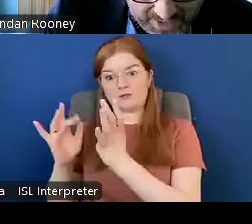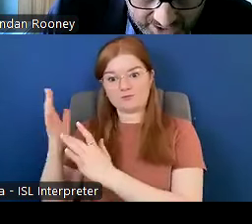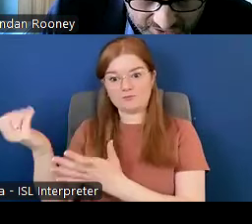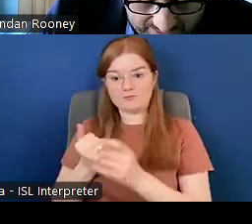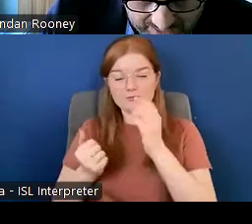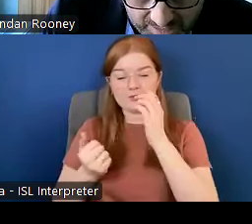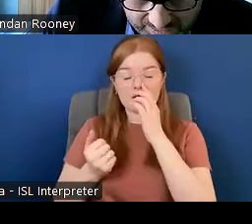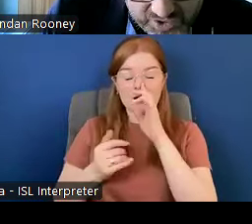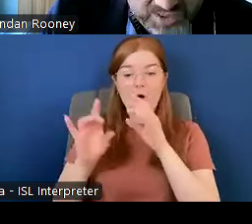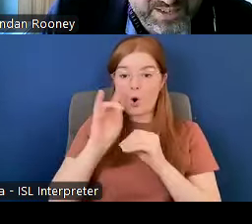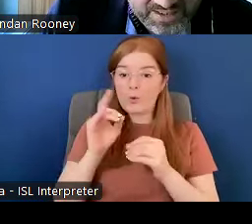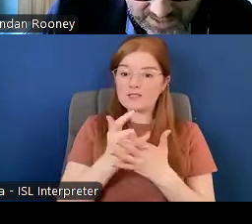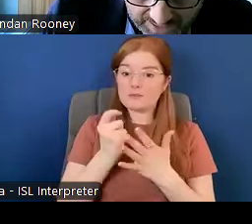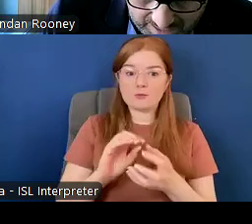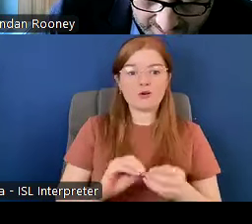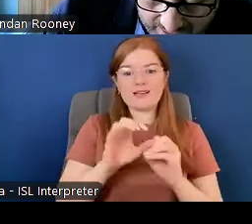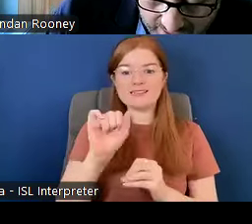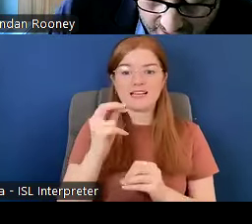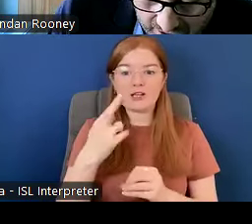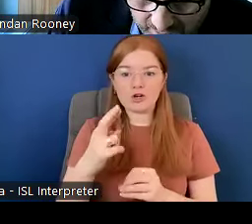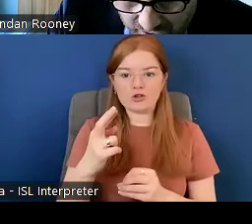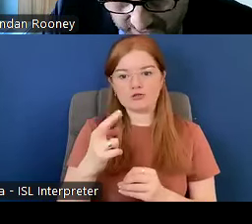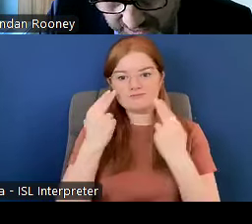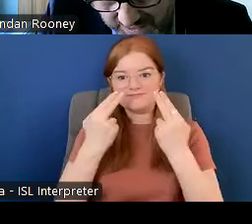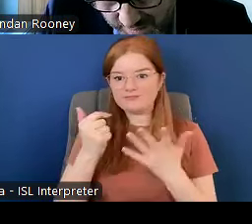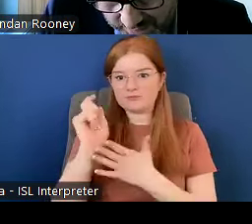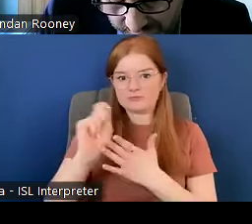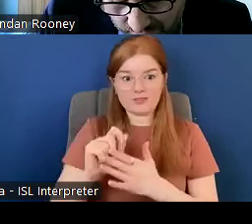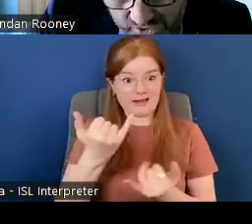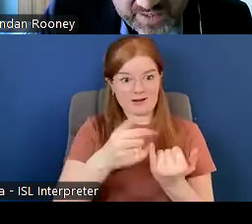occasional secular subjects in stained glass. She produced this example, which is in